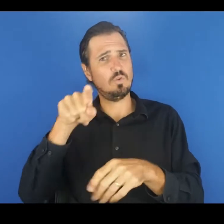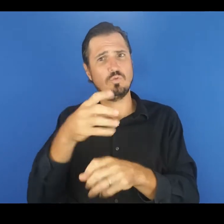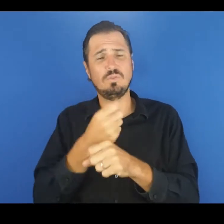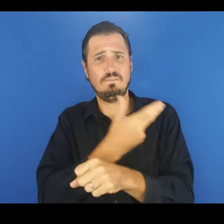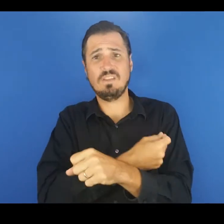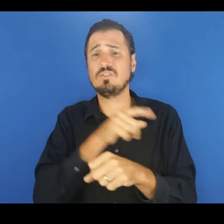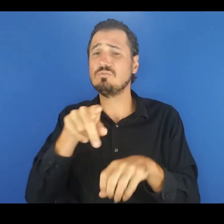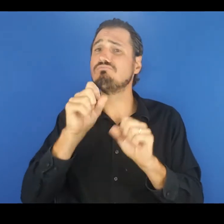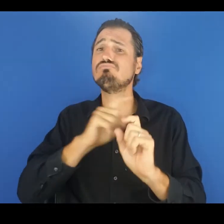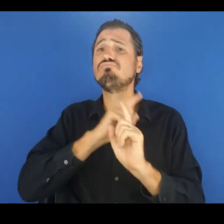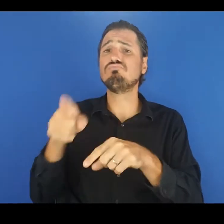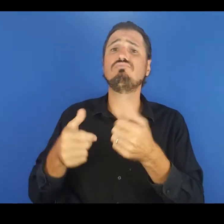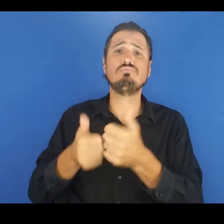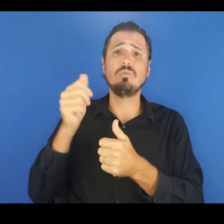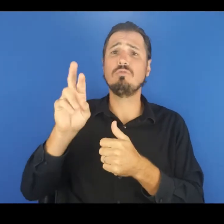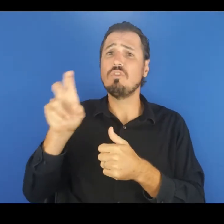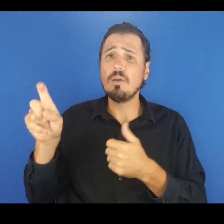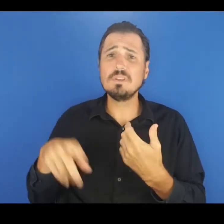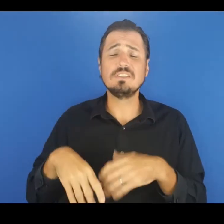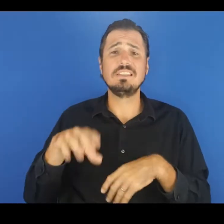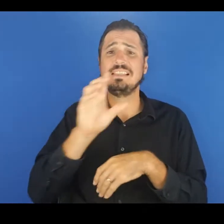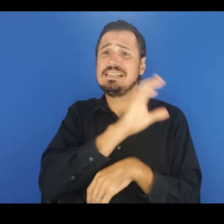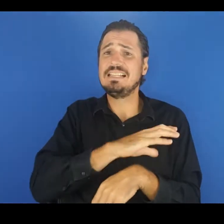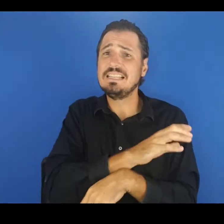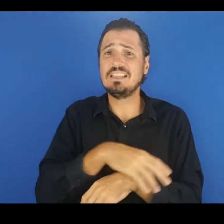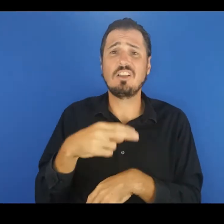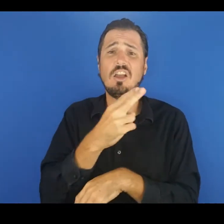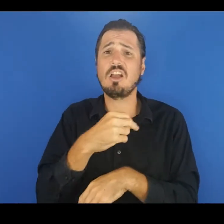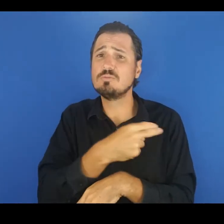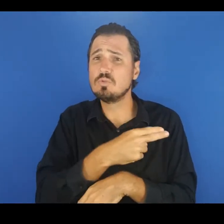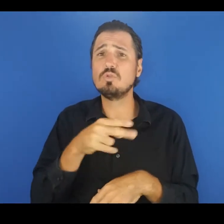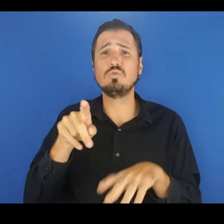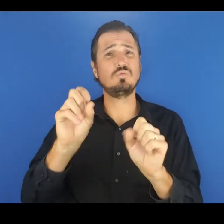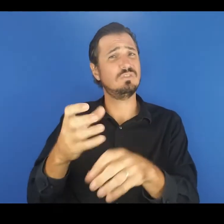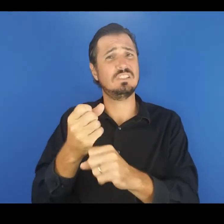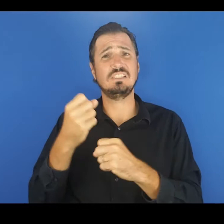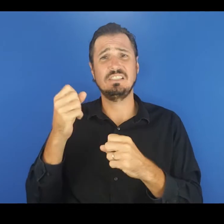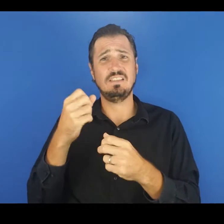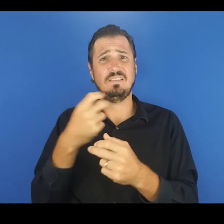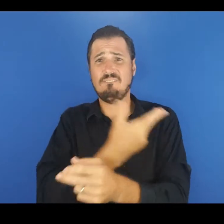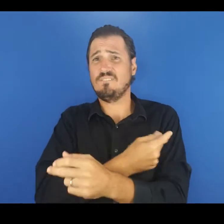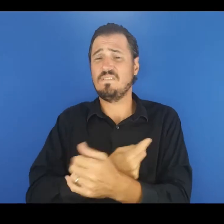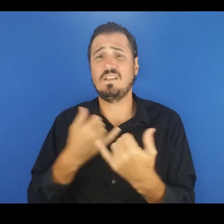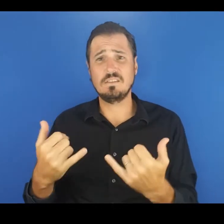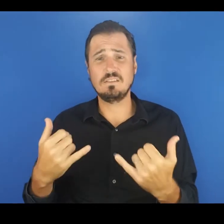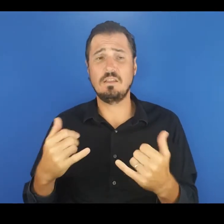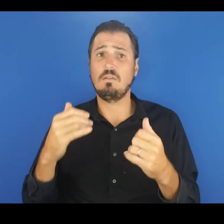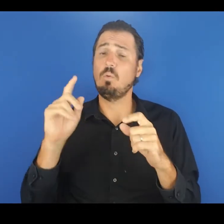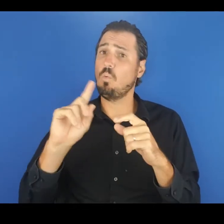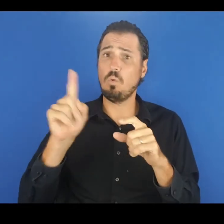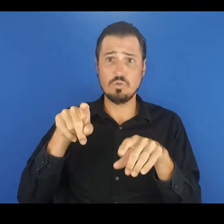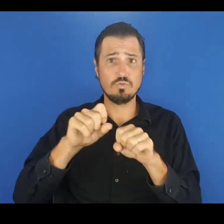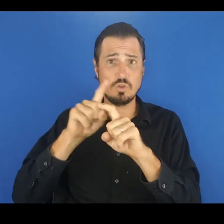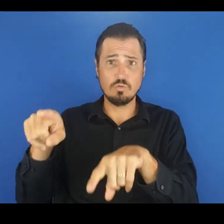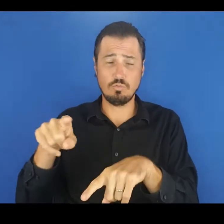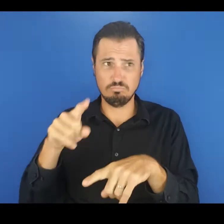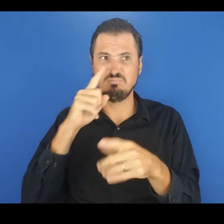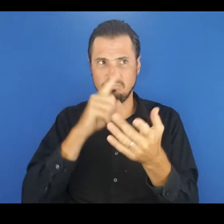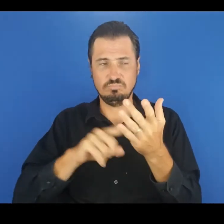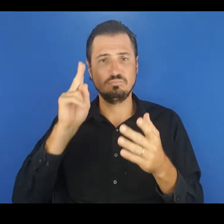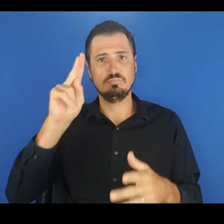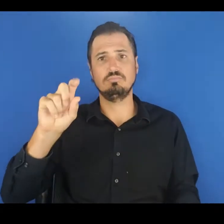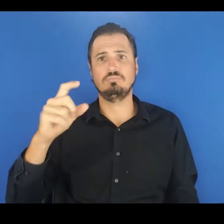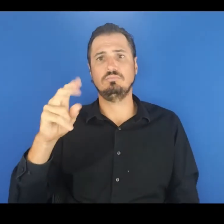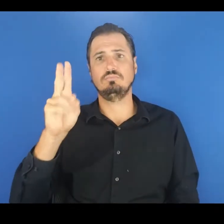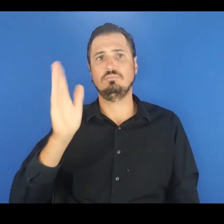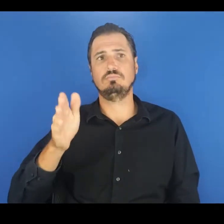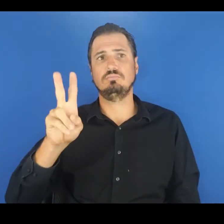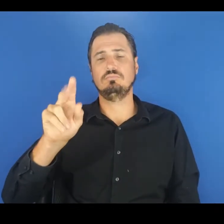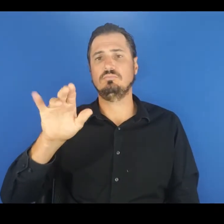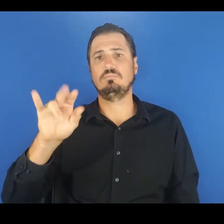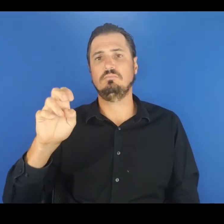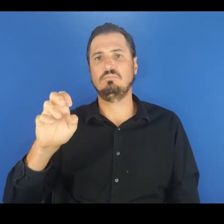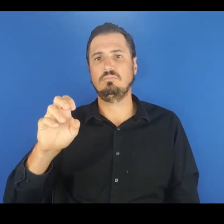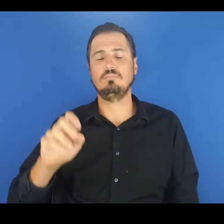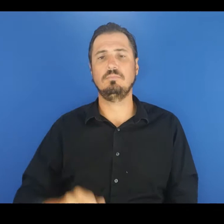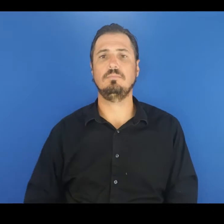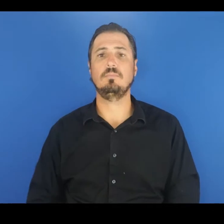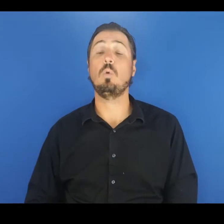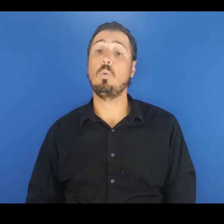You can walk-in to most pharmacies, clinics, and hospitals on Kauai and get a vaccine today. A full list of locations is posted at Kauai.gov/vaccine